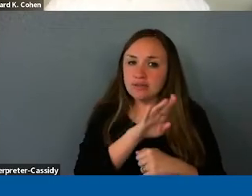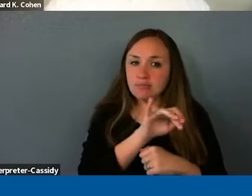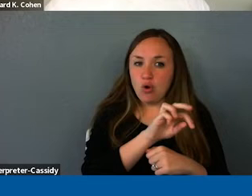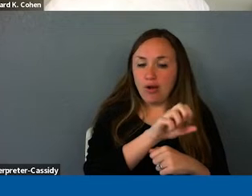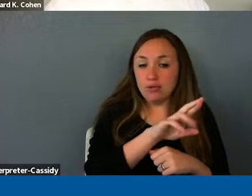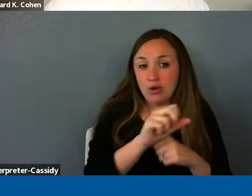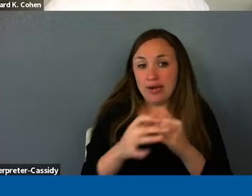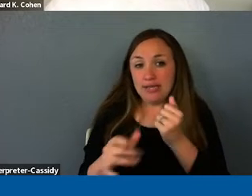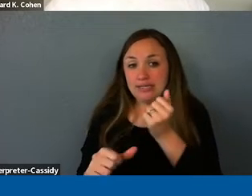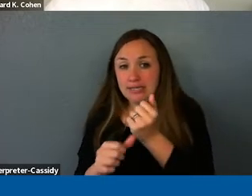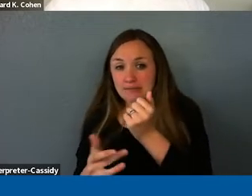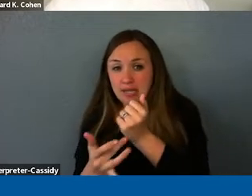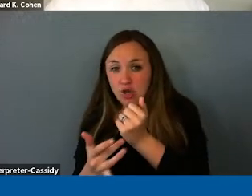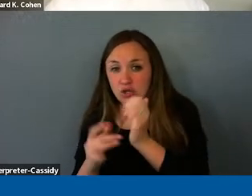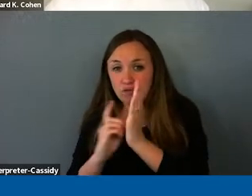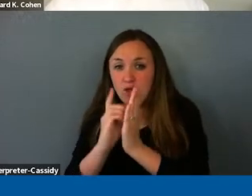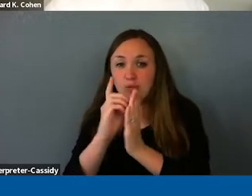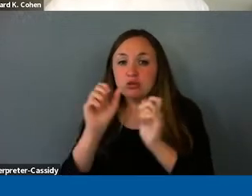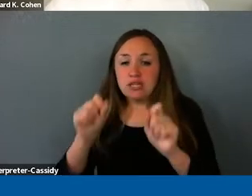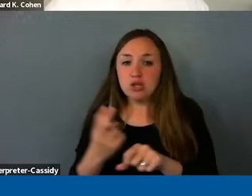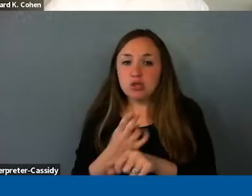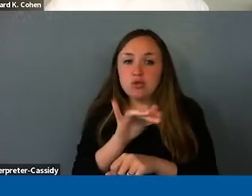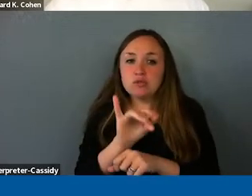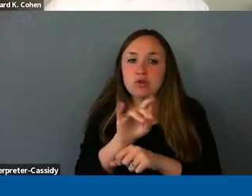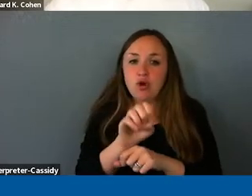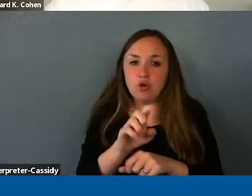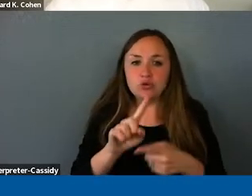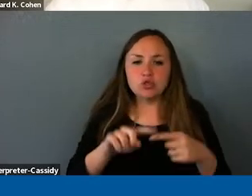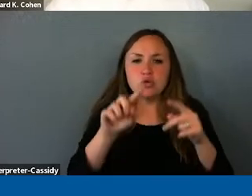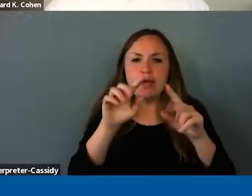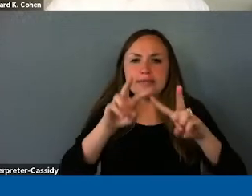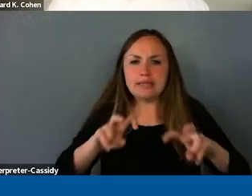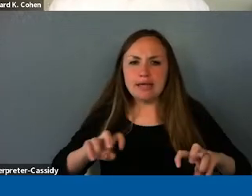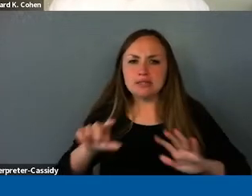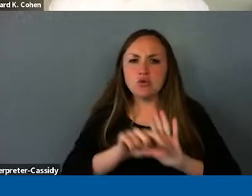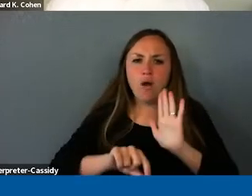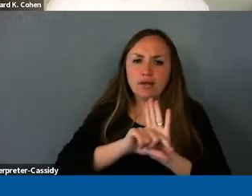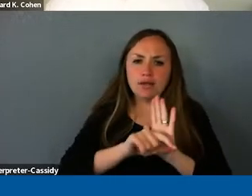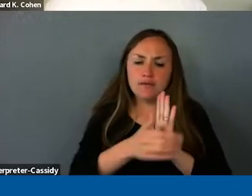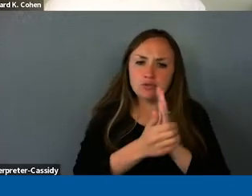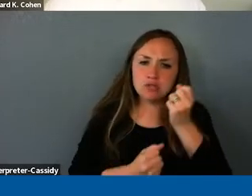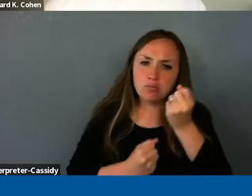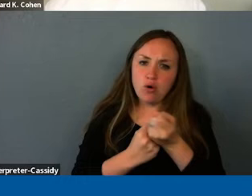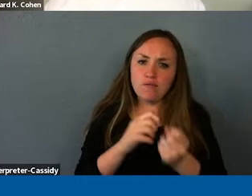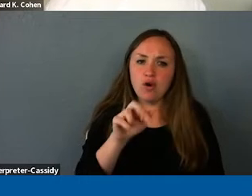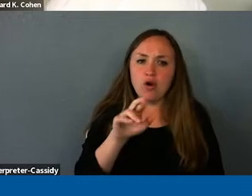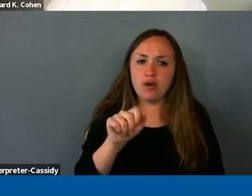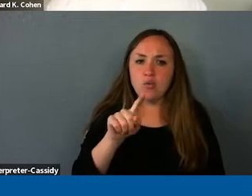can best utilize code in this guide to help assess the quality of their support for ARIA. 1.1." And that's from the ARIA Authoring Practices